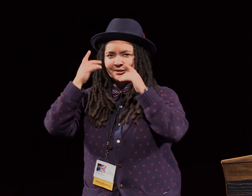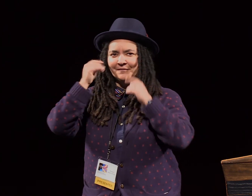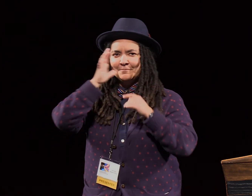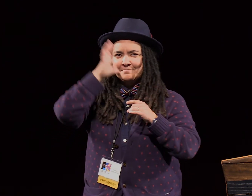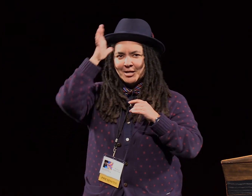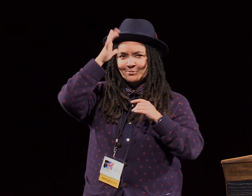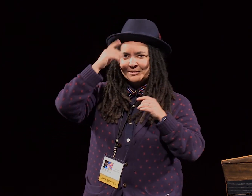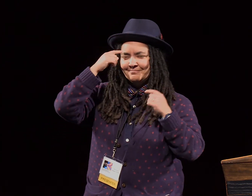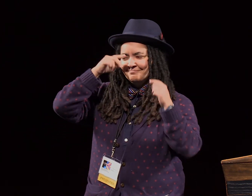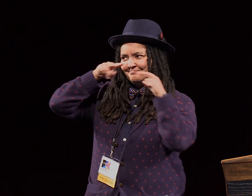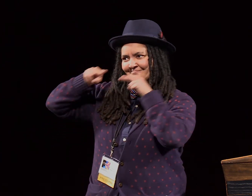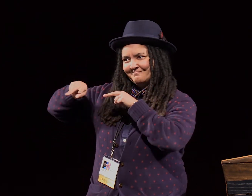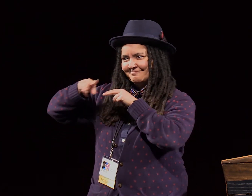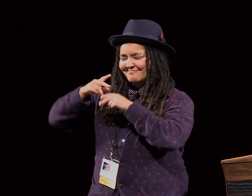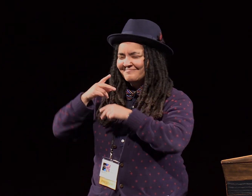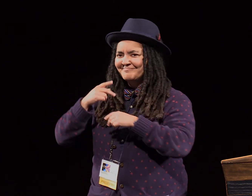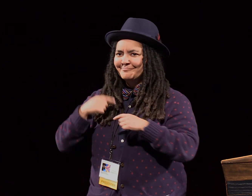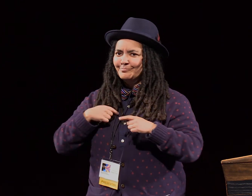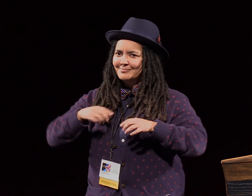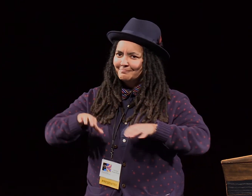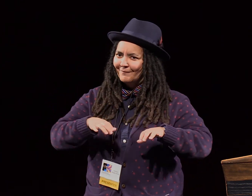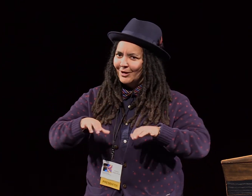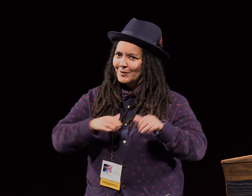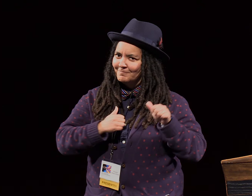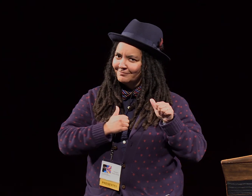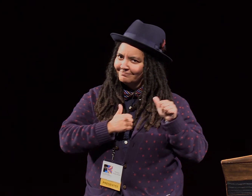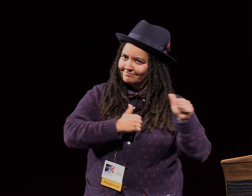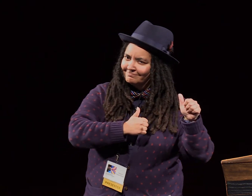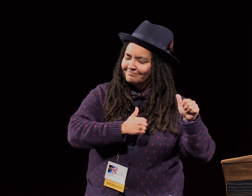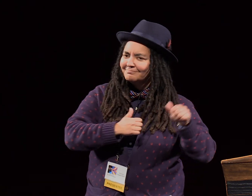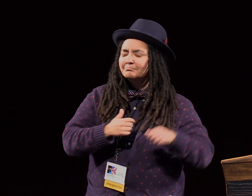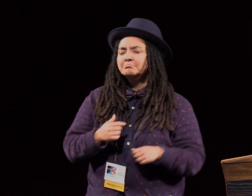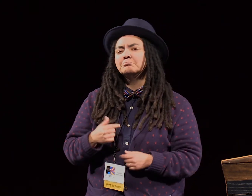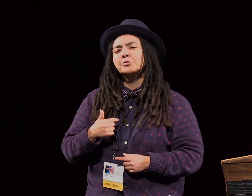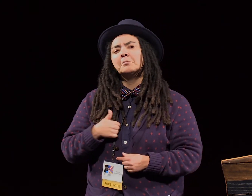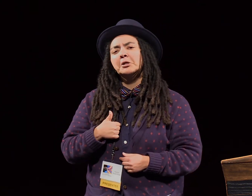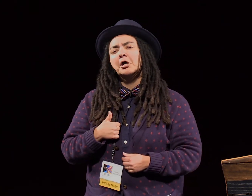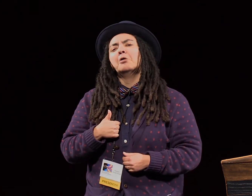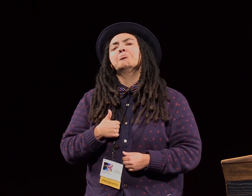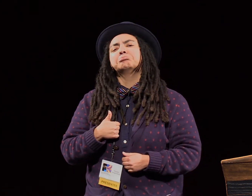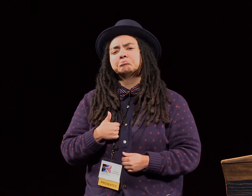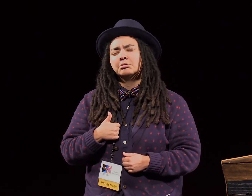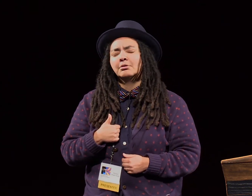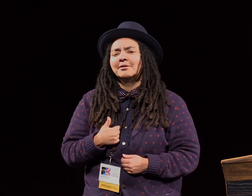There's this weight that we carry. High expectations from our parents. And we need to follow this behavior